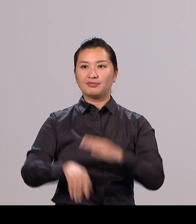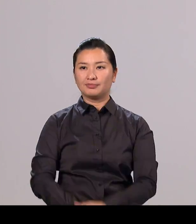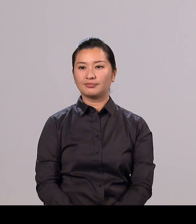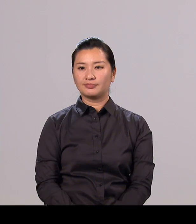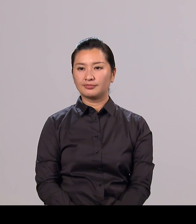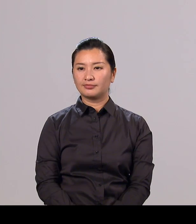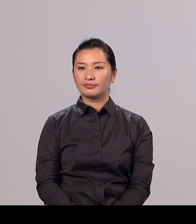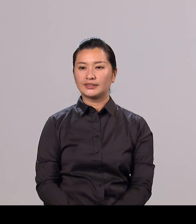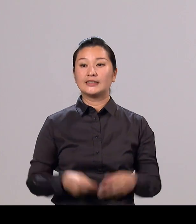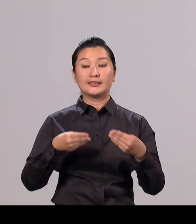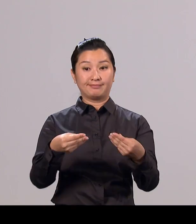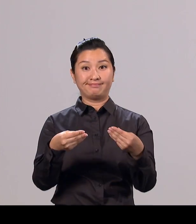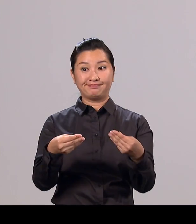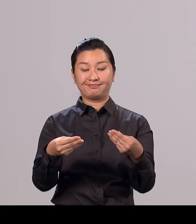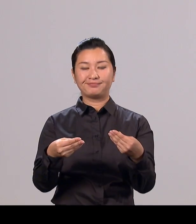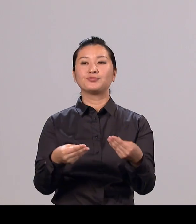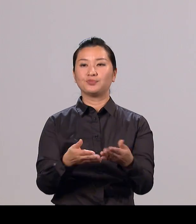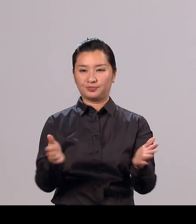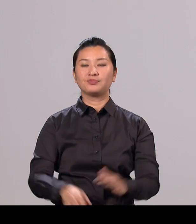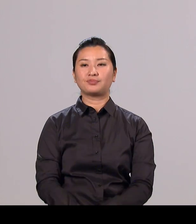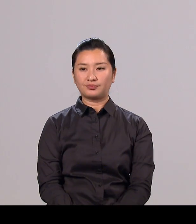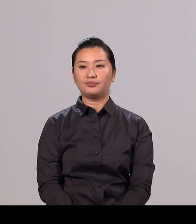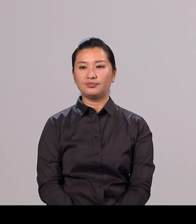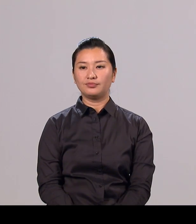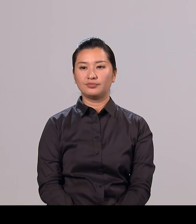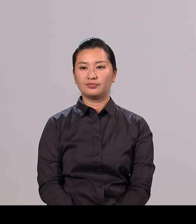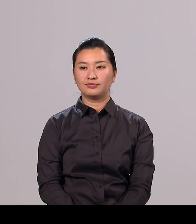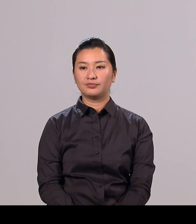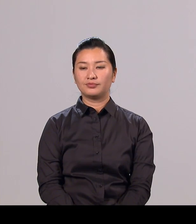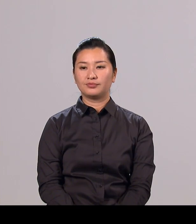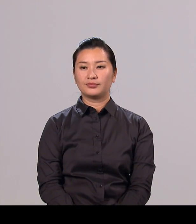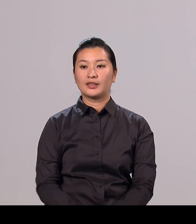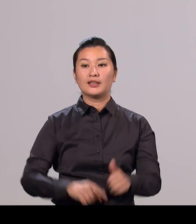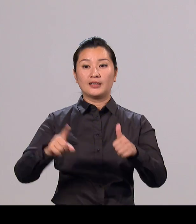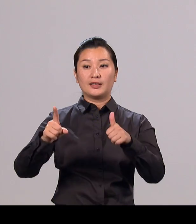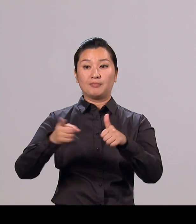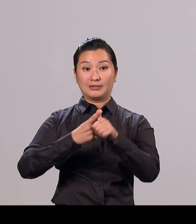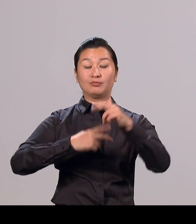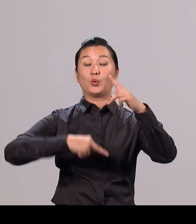First, to build new capabilities. Secondly, to promote entrepreneurship.